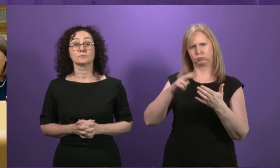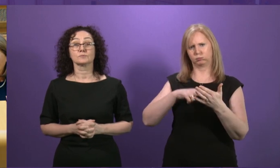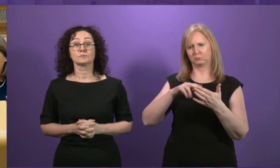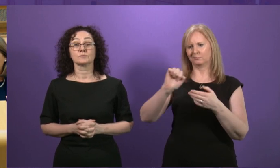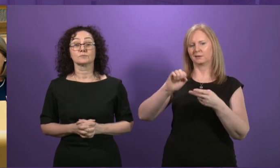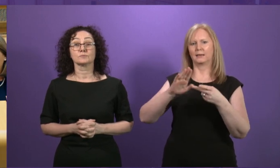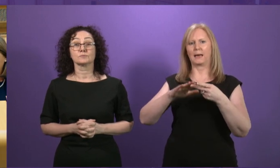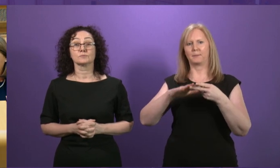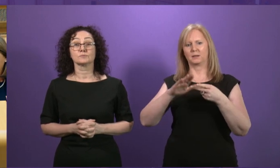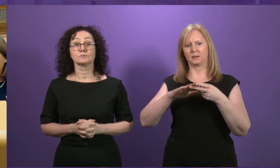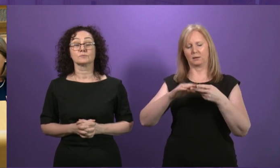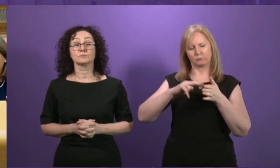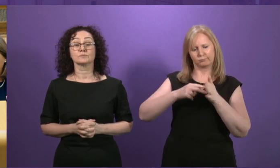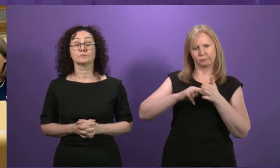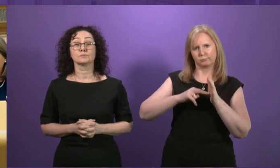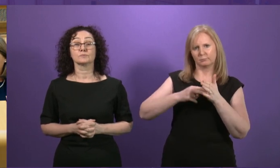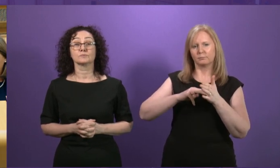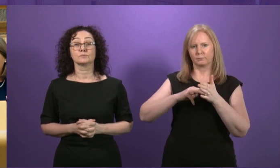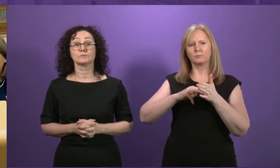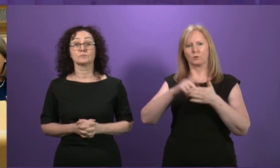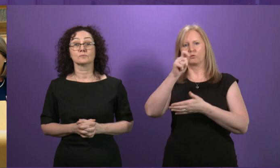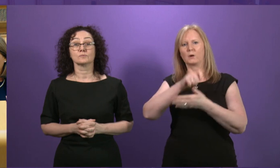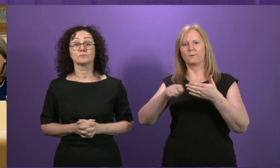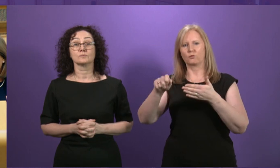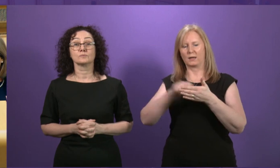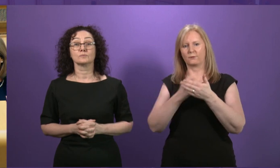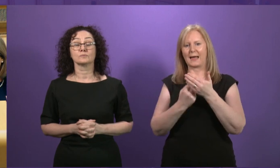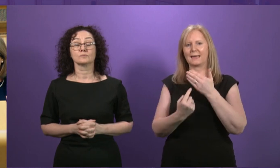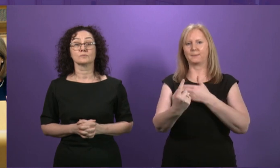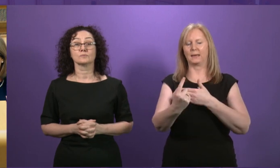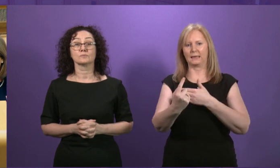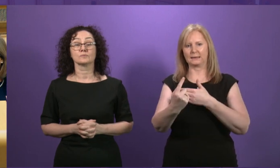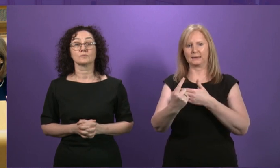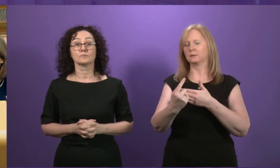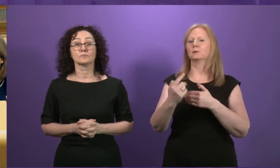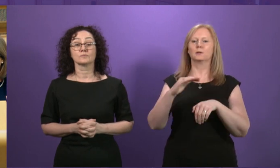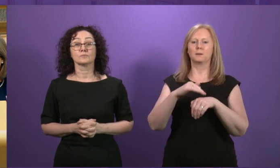another referendum on independence, no matter whether it is legal or not.